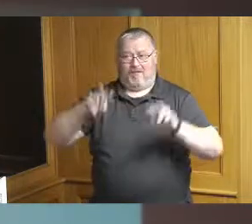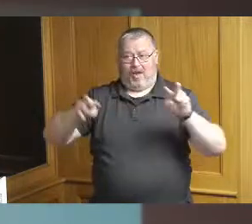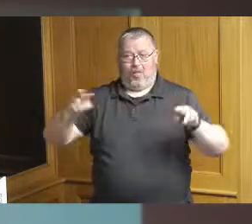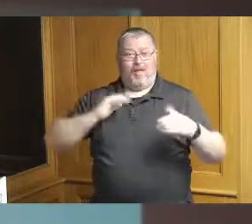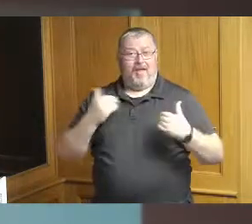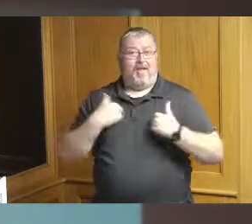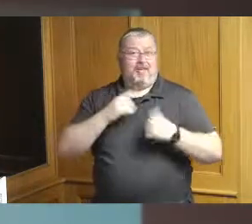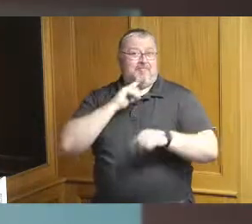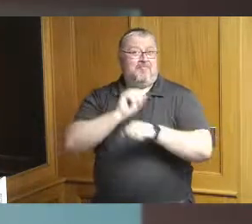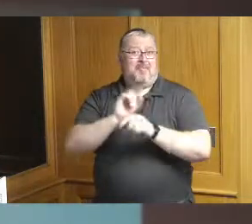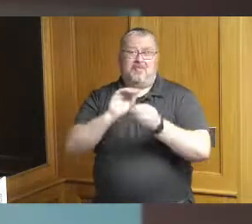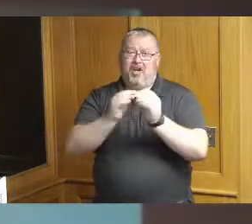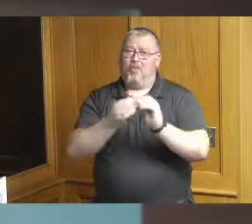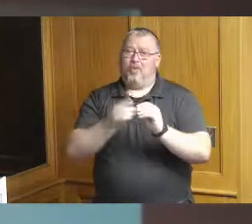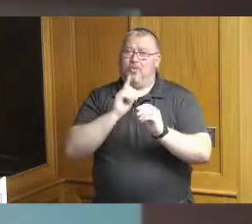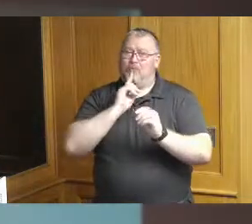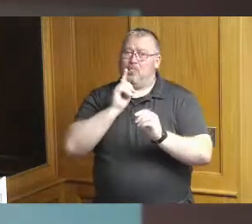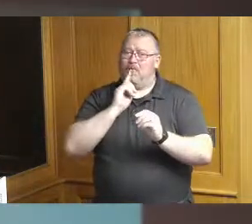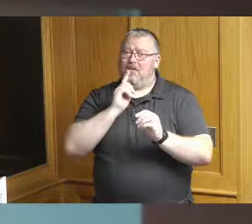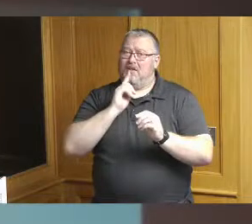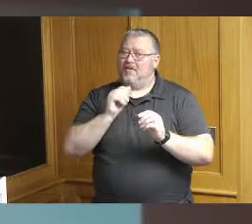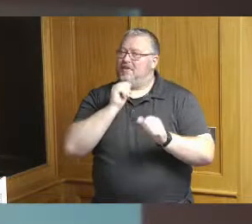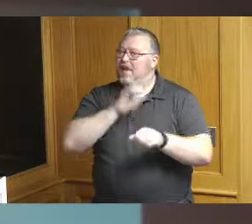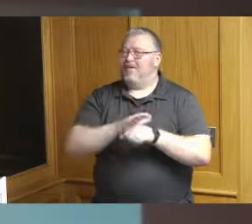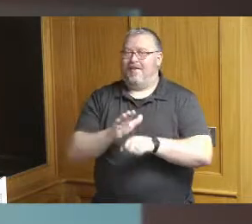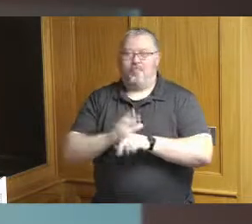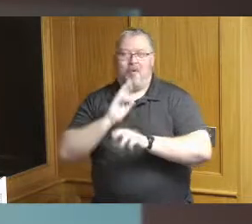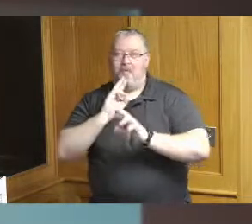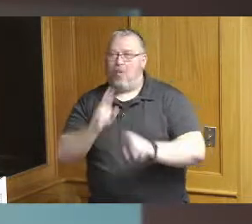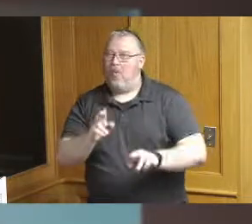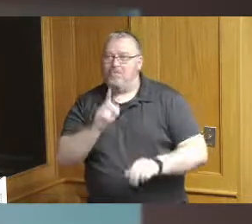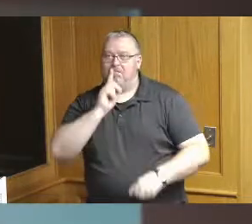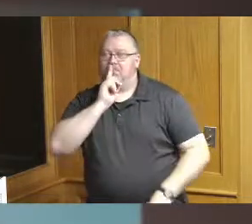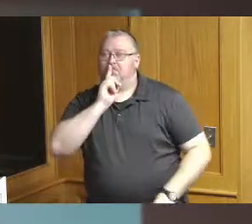those numbers are significantly under reported what we were told from the Ohio Department of